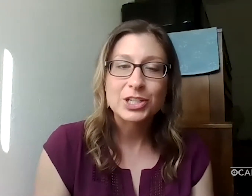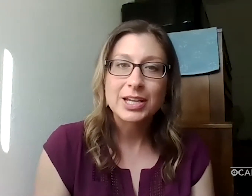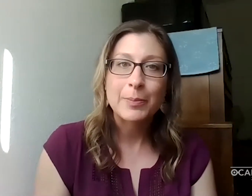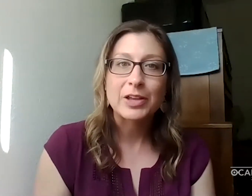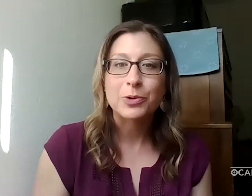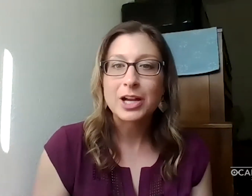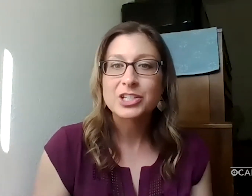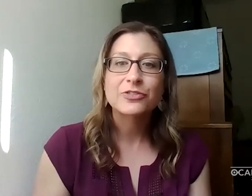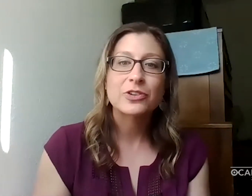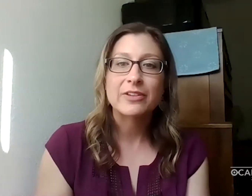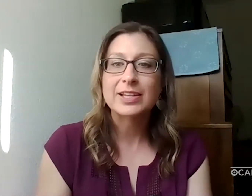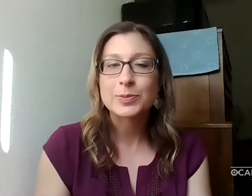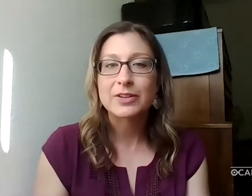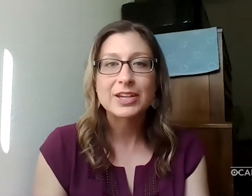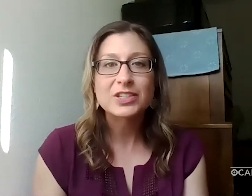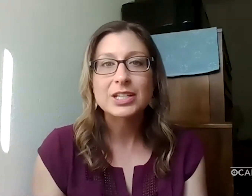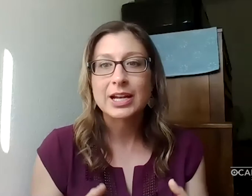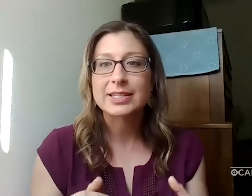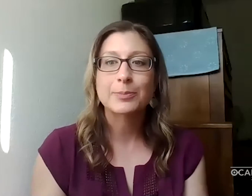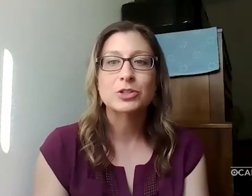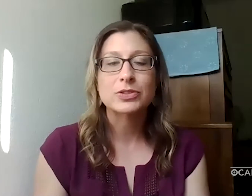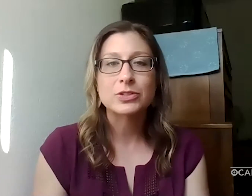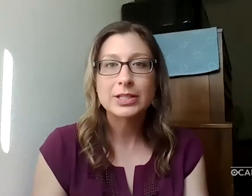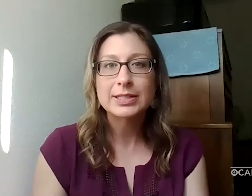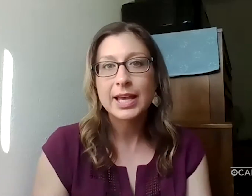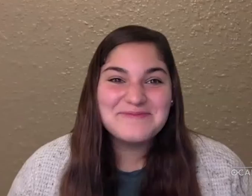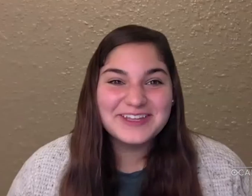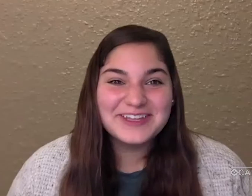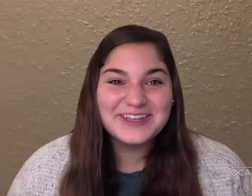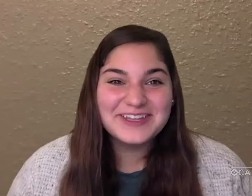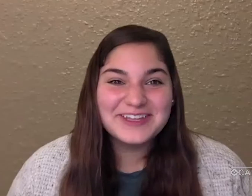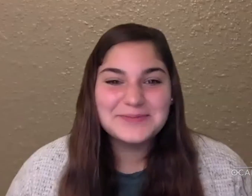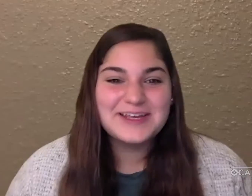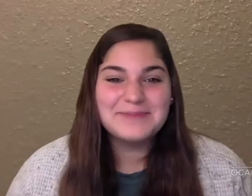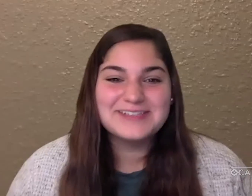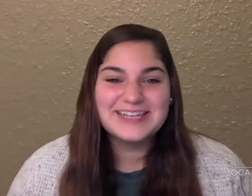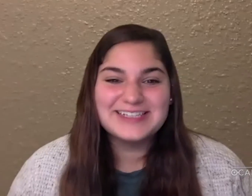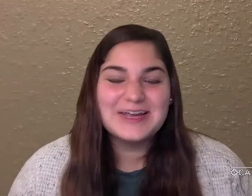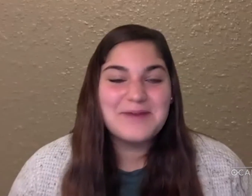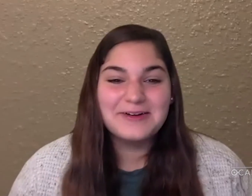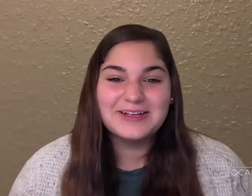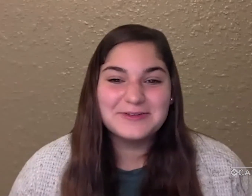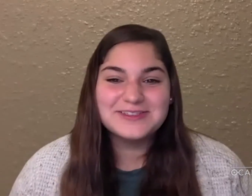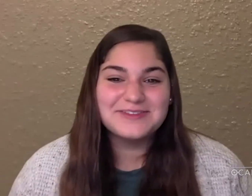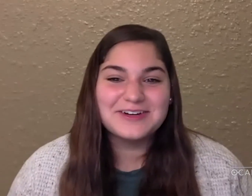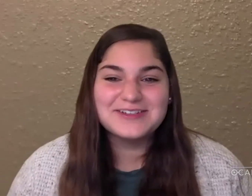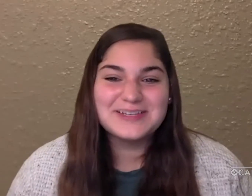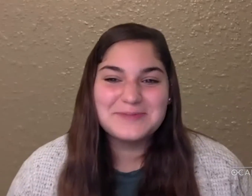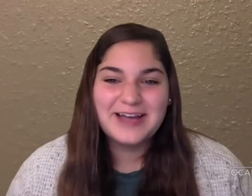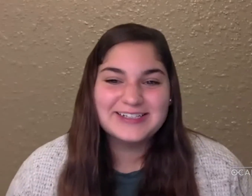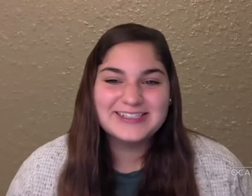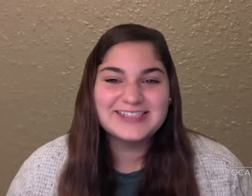about the project for the advancement of gifted and exceptional students. I'm really excited to be presenting about inclusive literacy practices